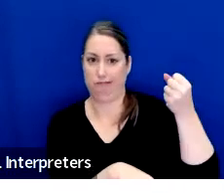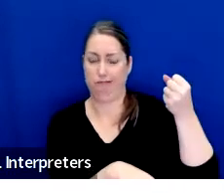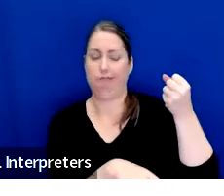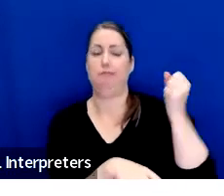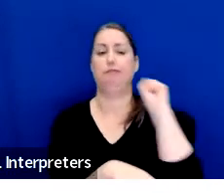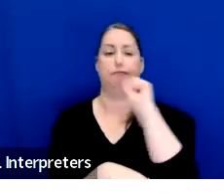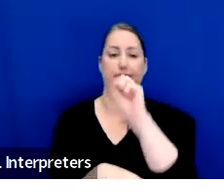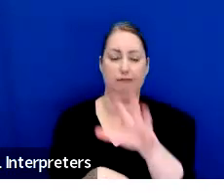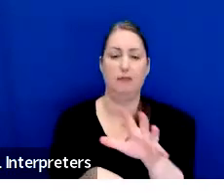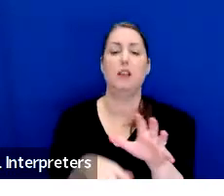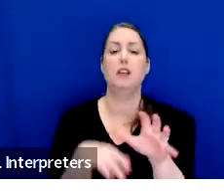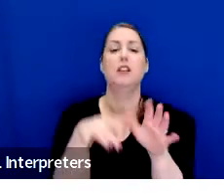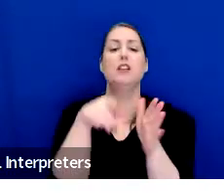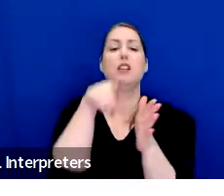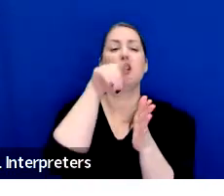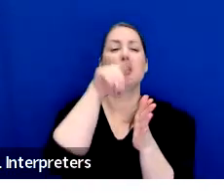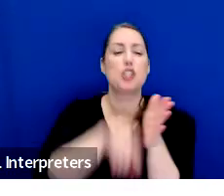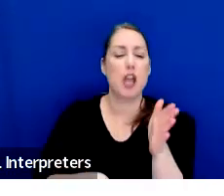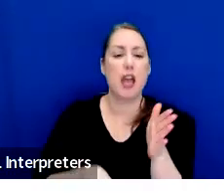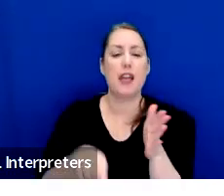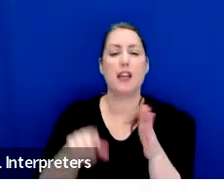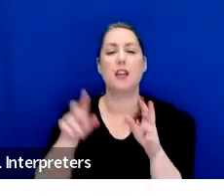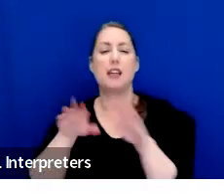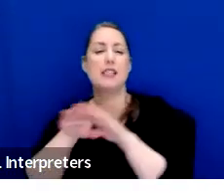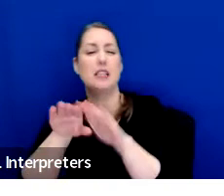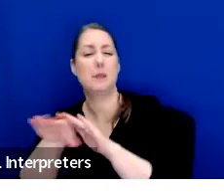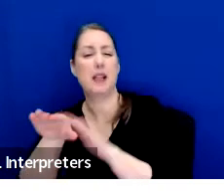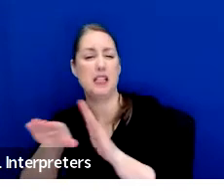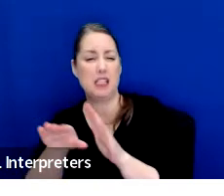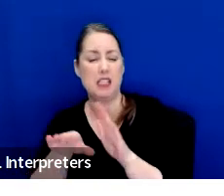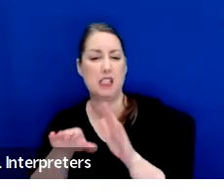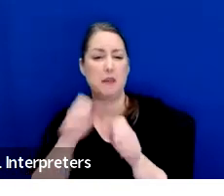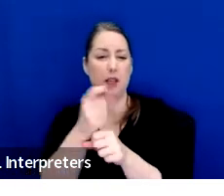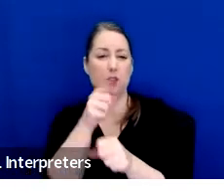sure that it's accessible for students and then embed the